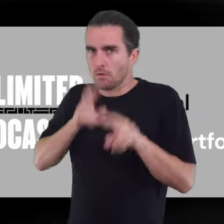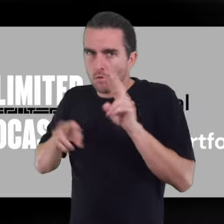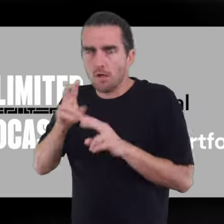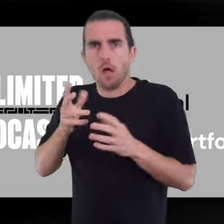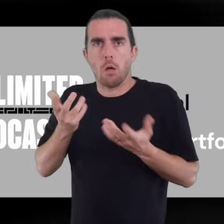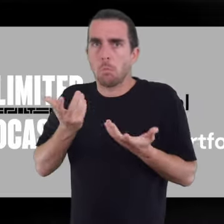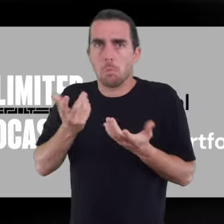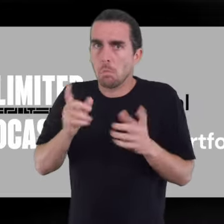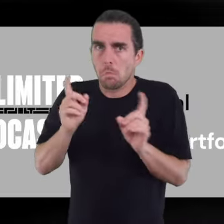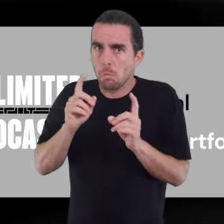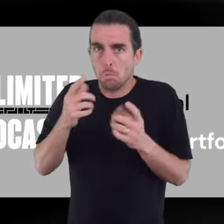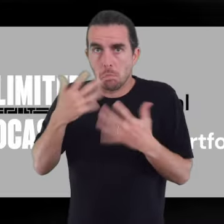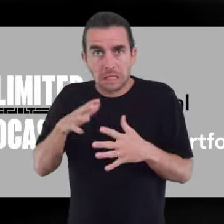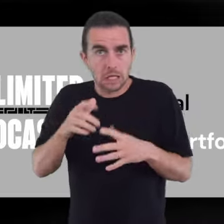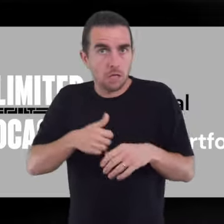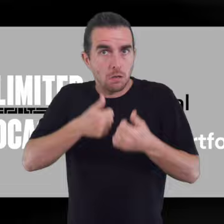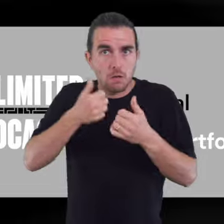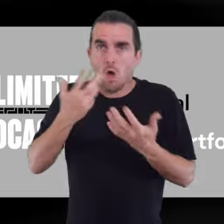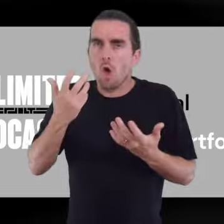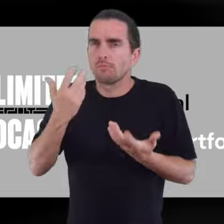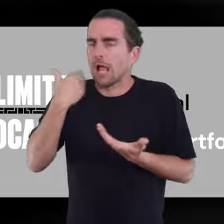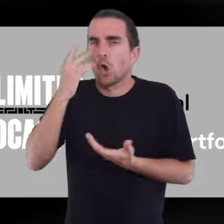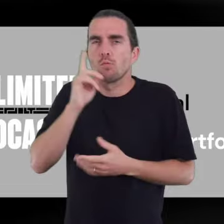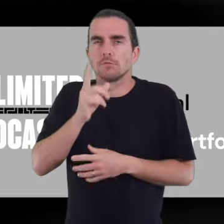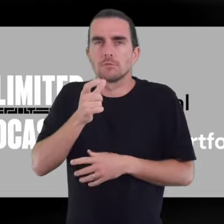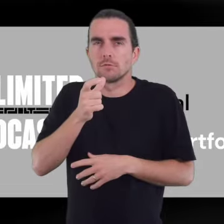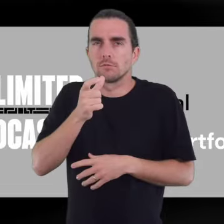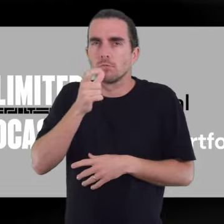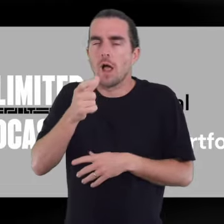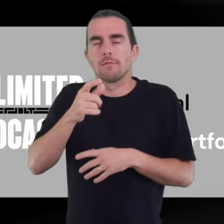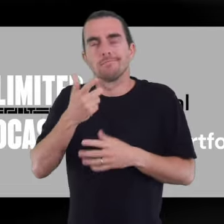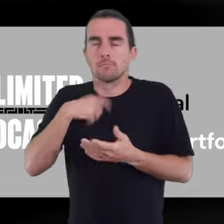How did you kind of find, or I don't know what the word is, like recruit is maybe not the right word,